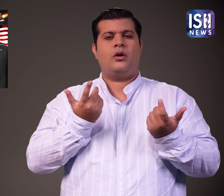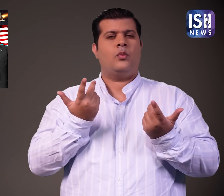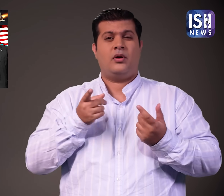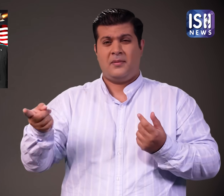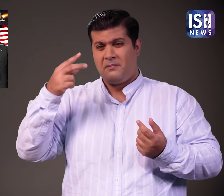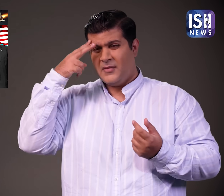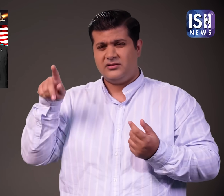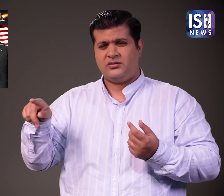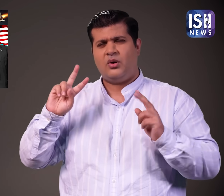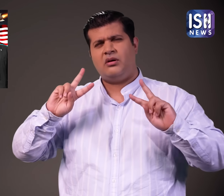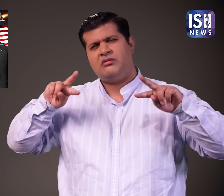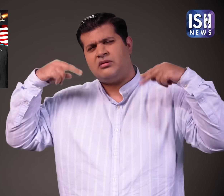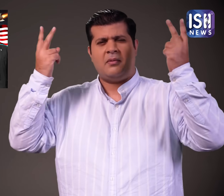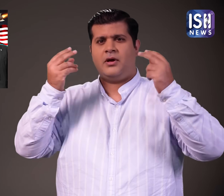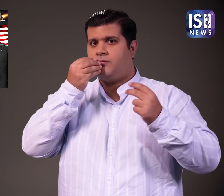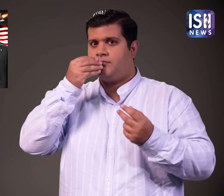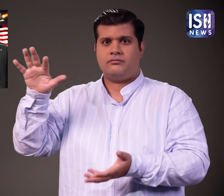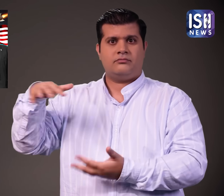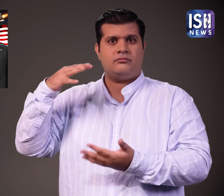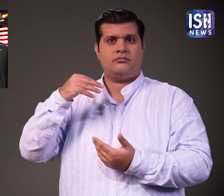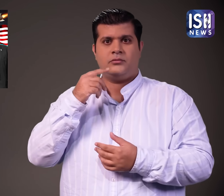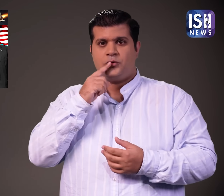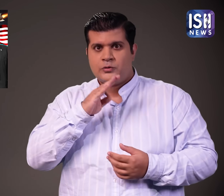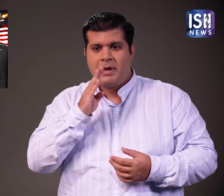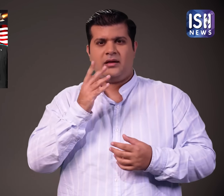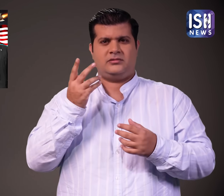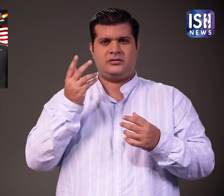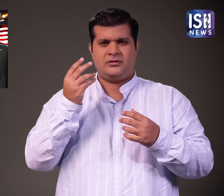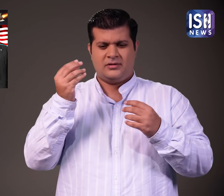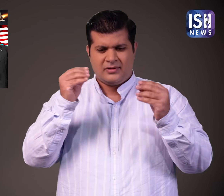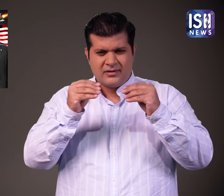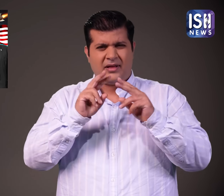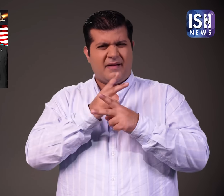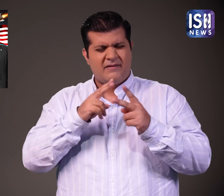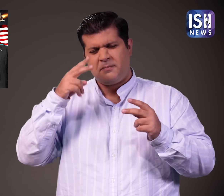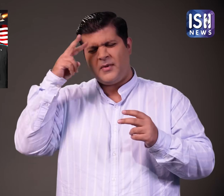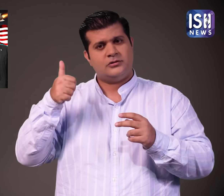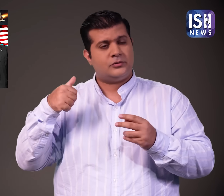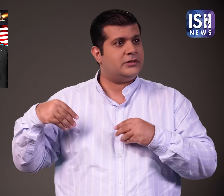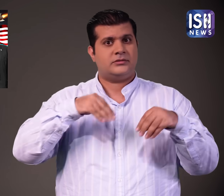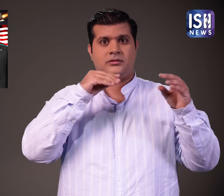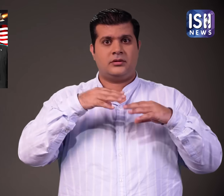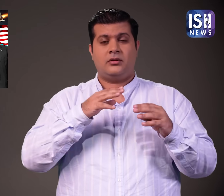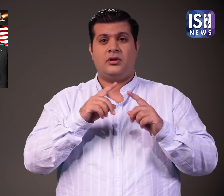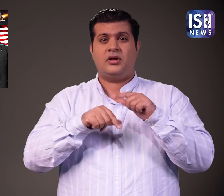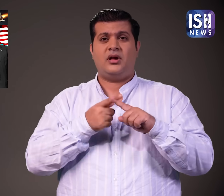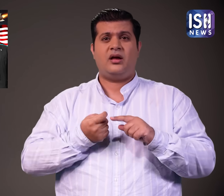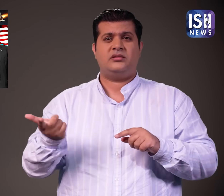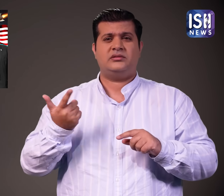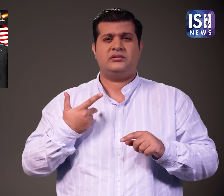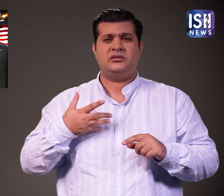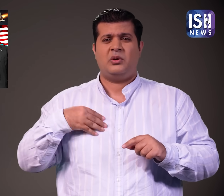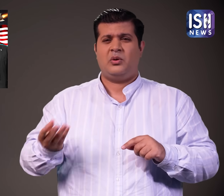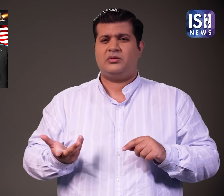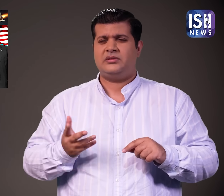Mexico, known for its spices and exports, currently trades heavily with the U.S., with the latter paying high taxes.